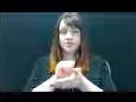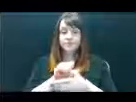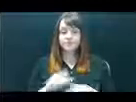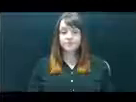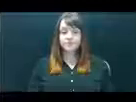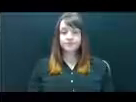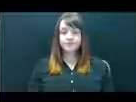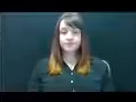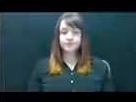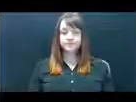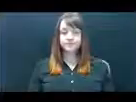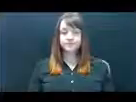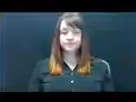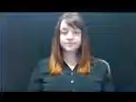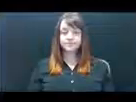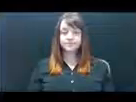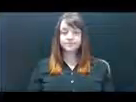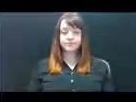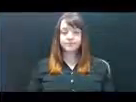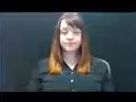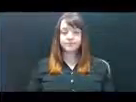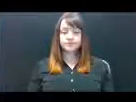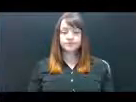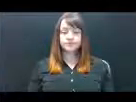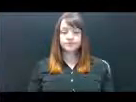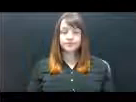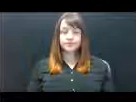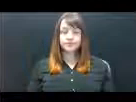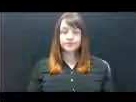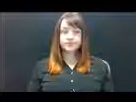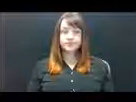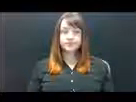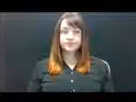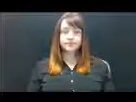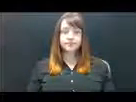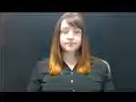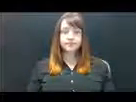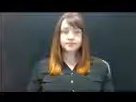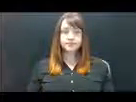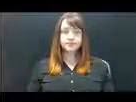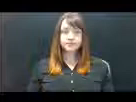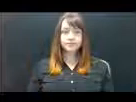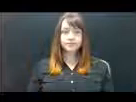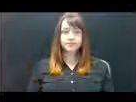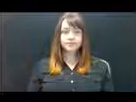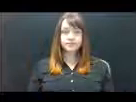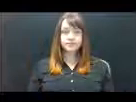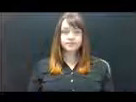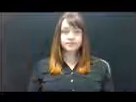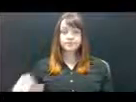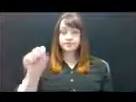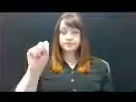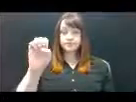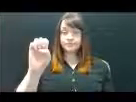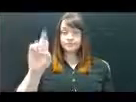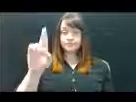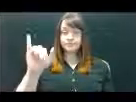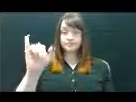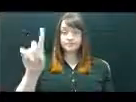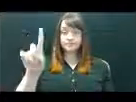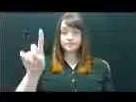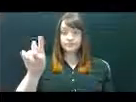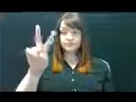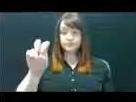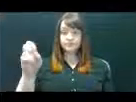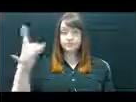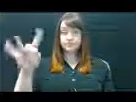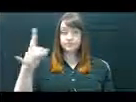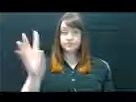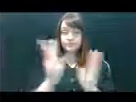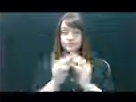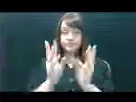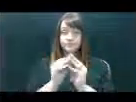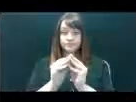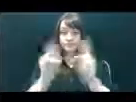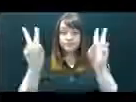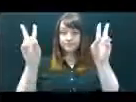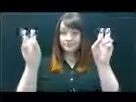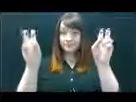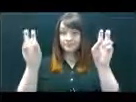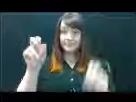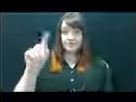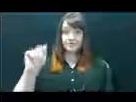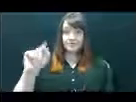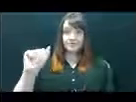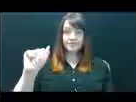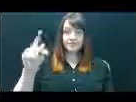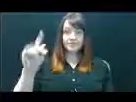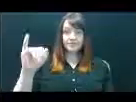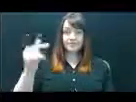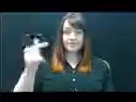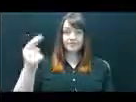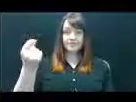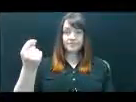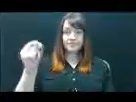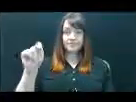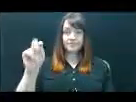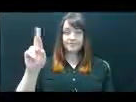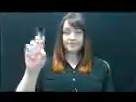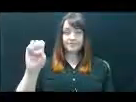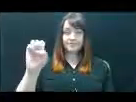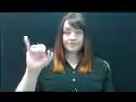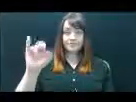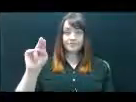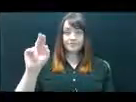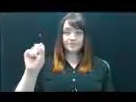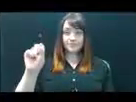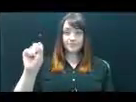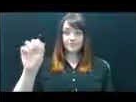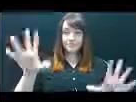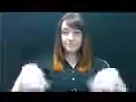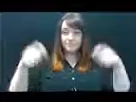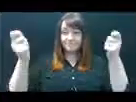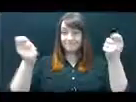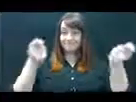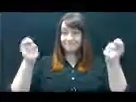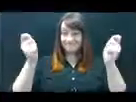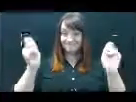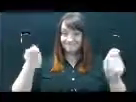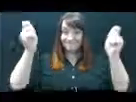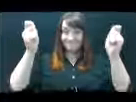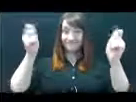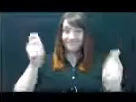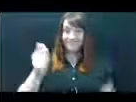The SERID 2018 Conference, called “Taking the Reins”, takes place October 11 to 15,